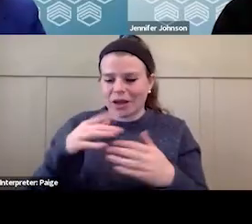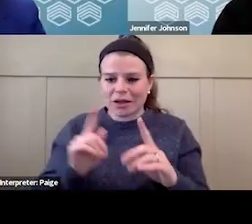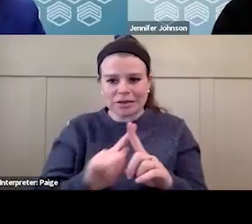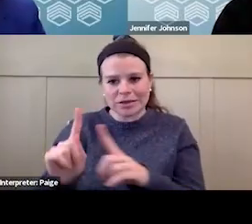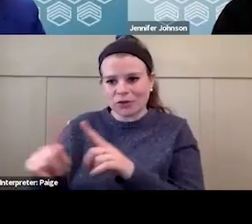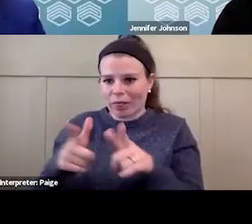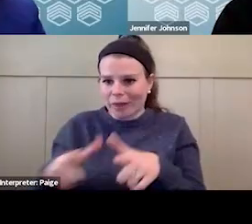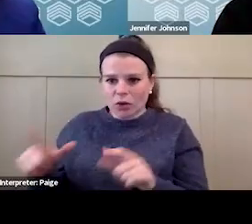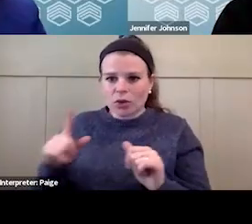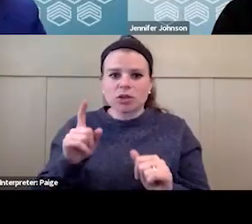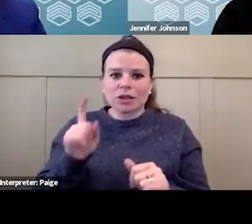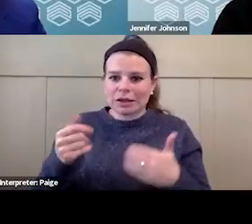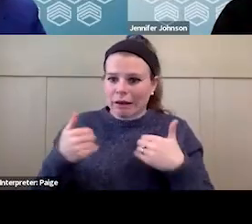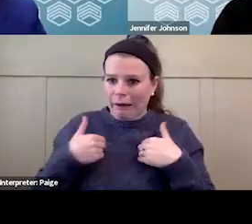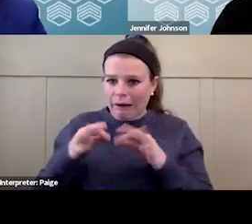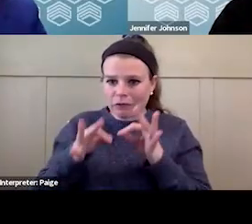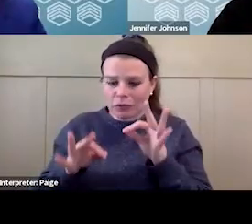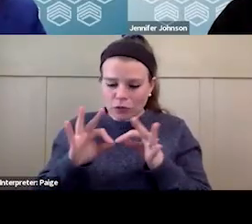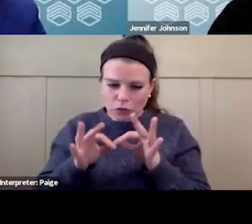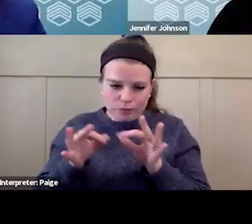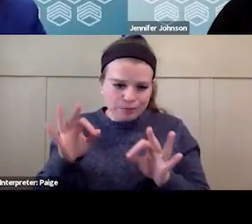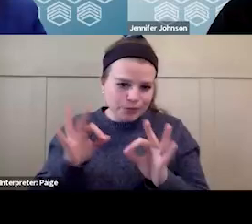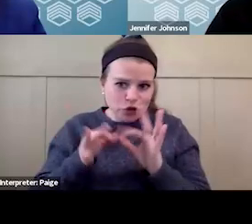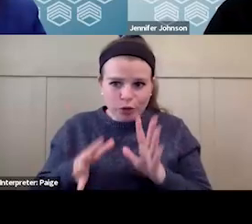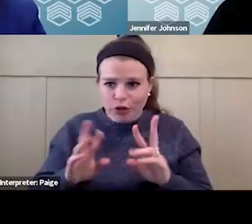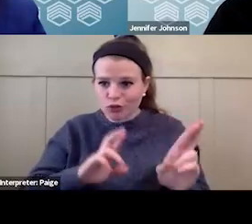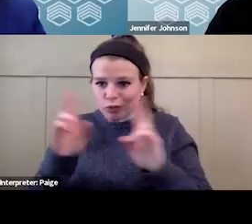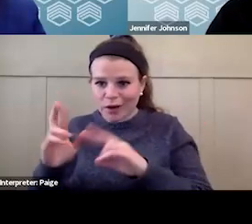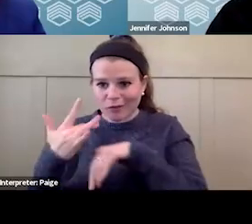that we had court interpreters there, um, who could explain things and could